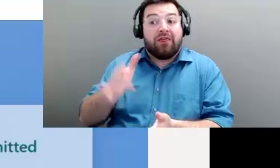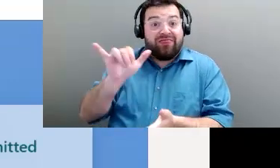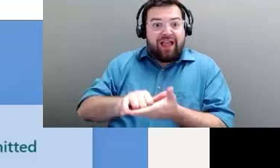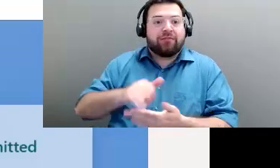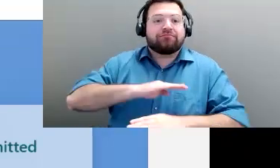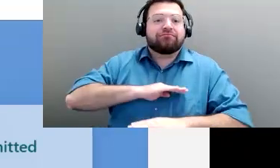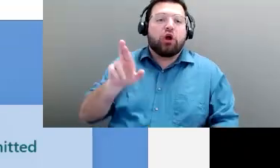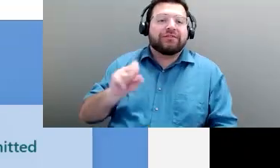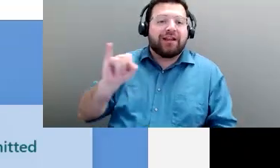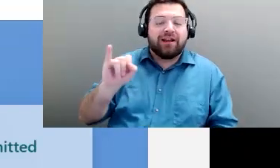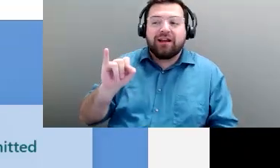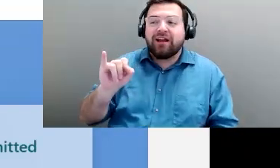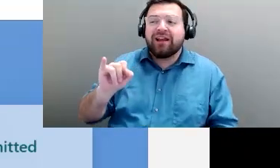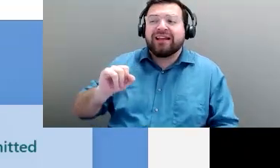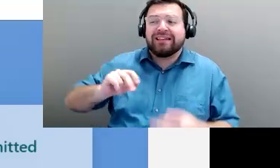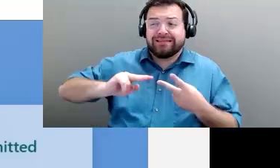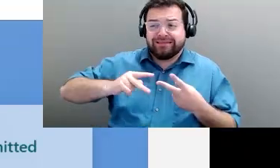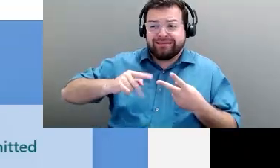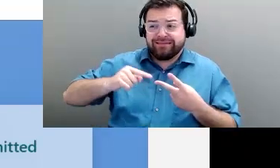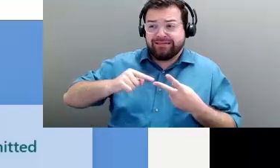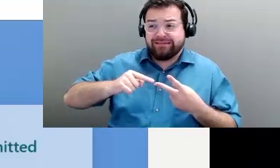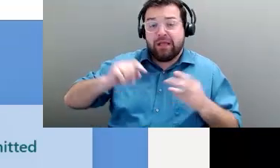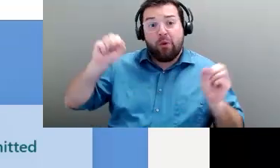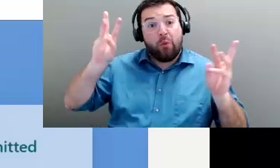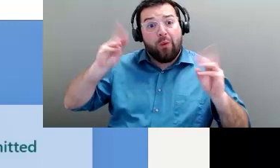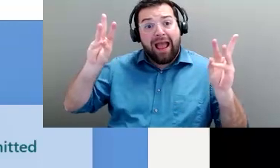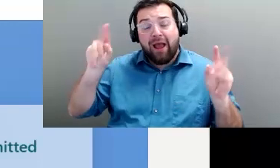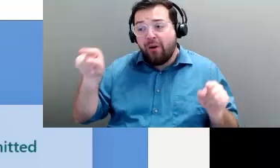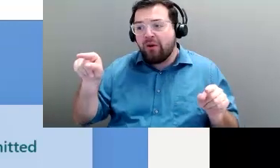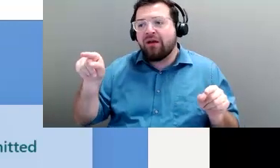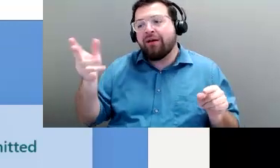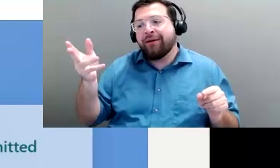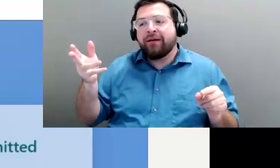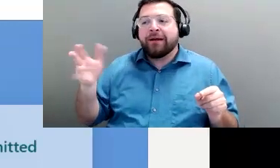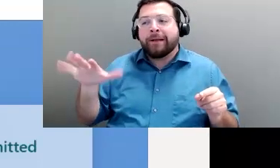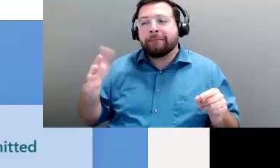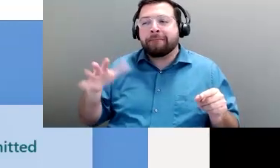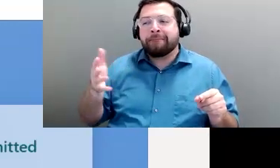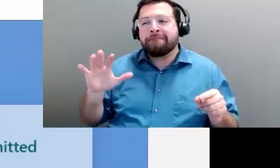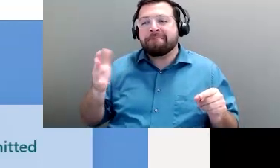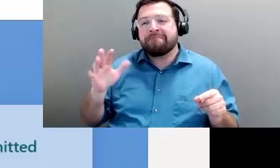The number two, one, you know, that one is probably